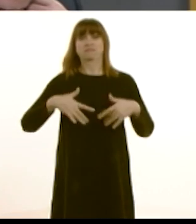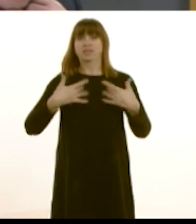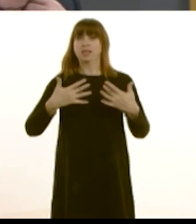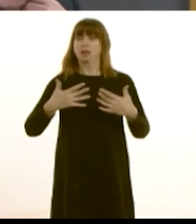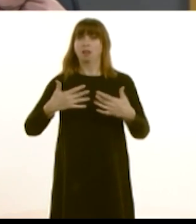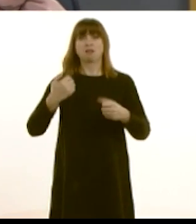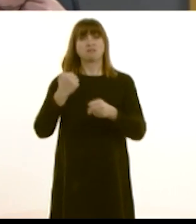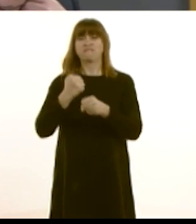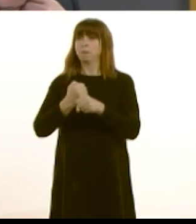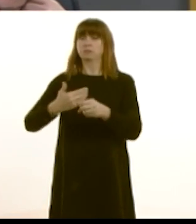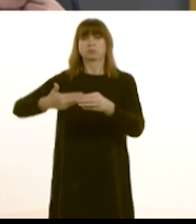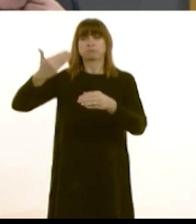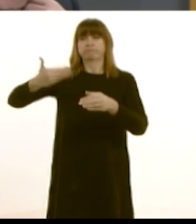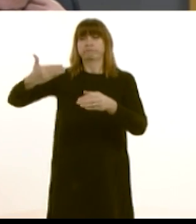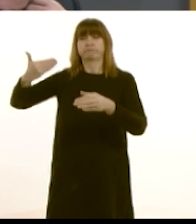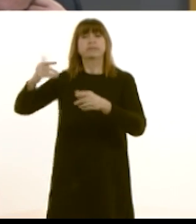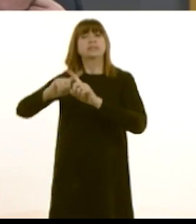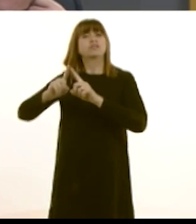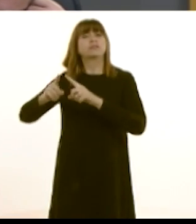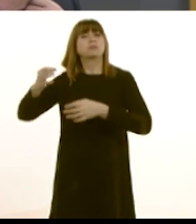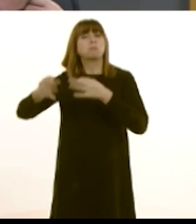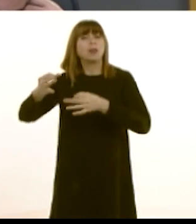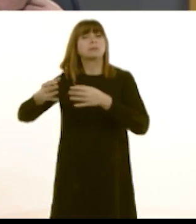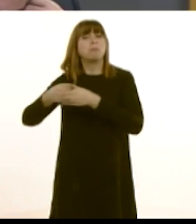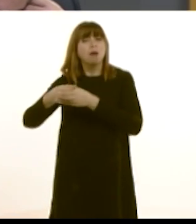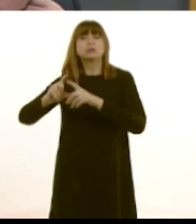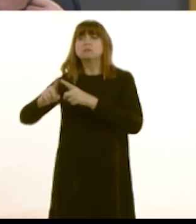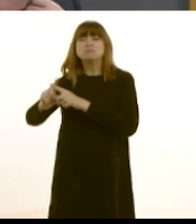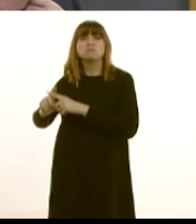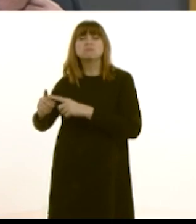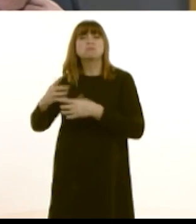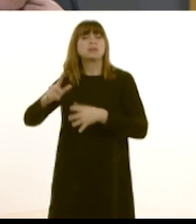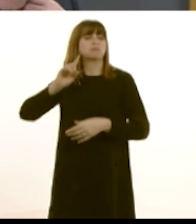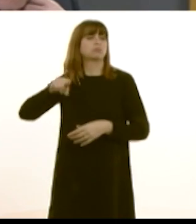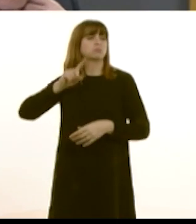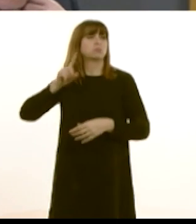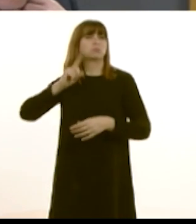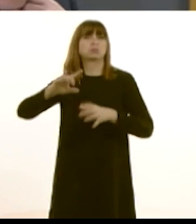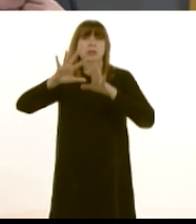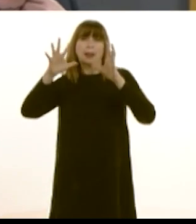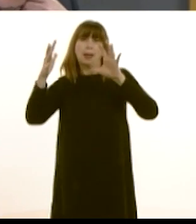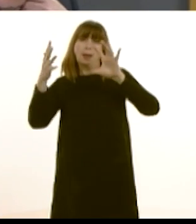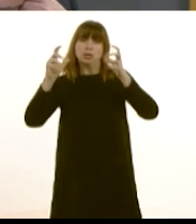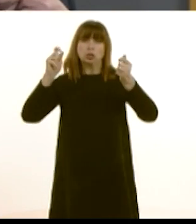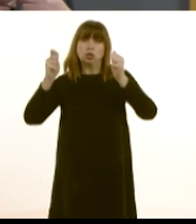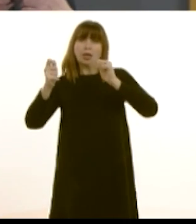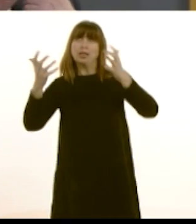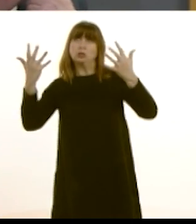enough, and that is very unfortunate indeed. But, turning to the impact of these floods in west Wales, a number of businesses and